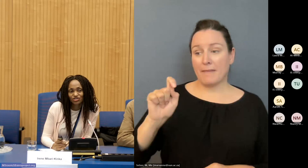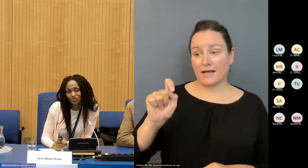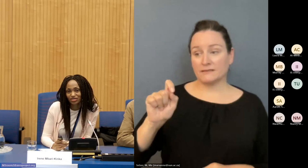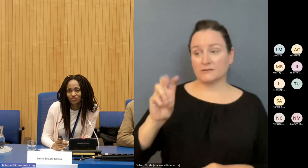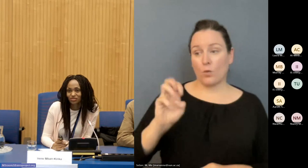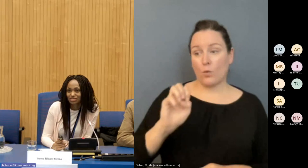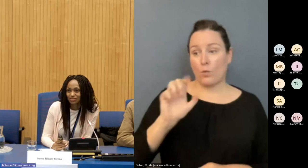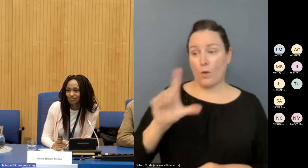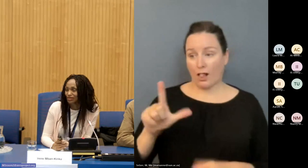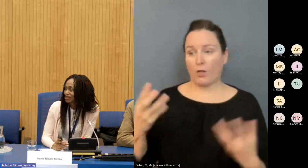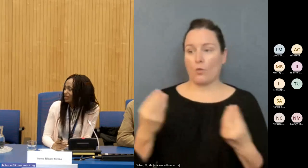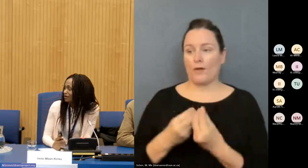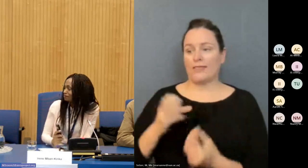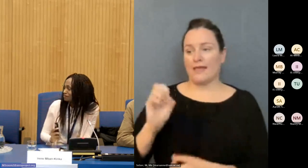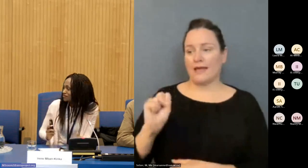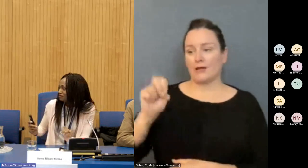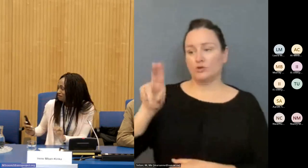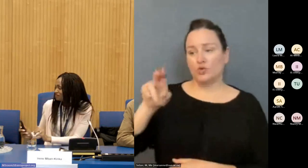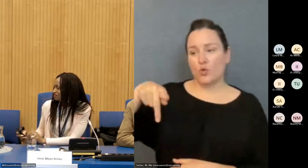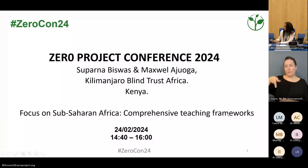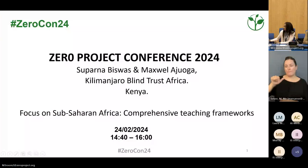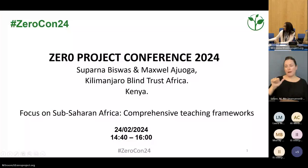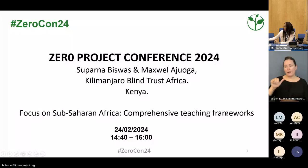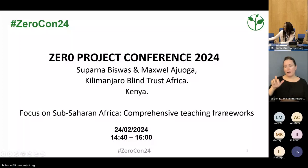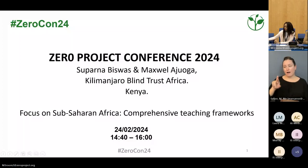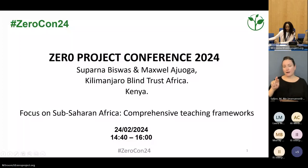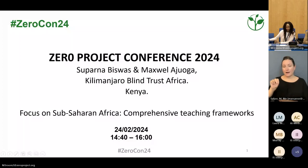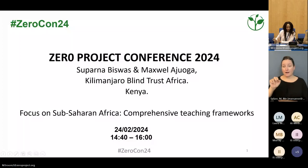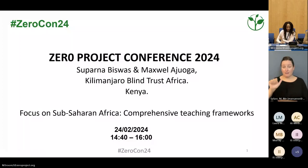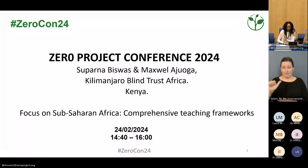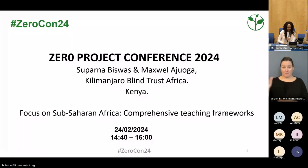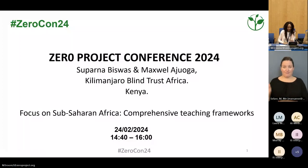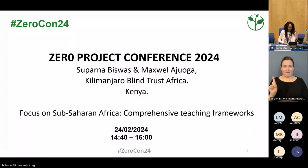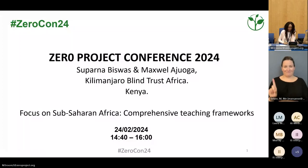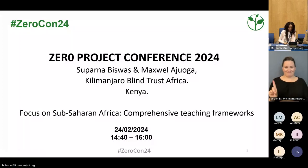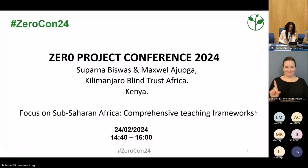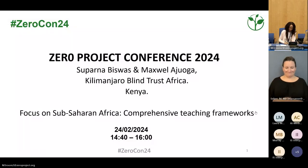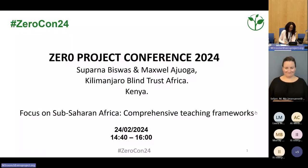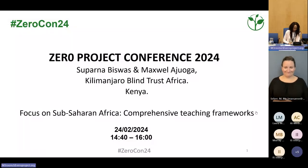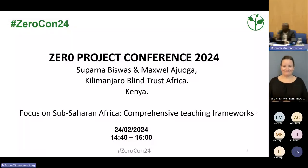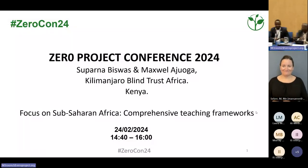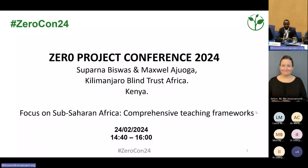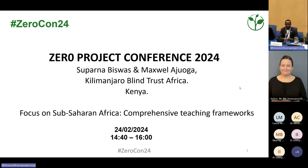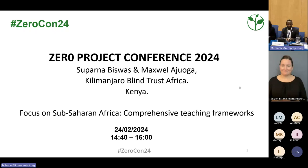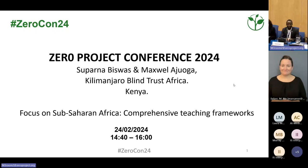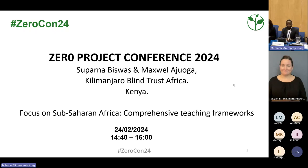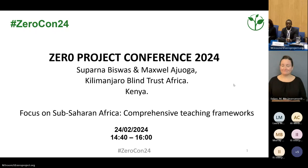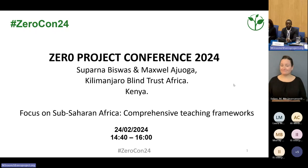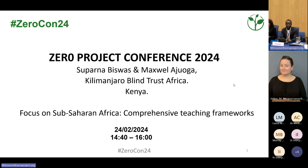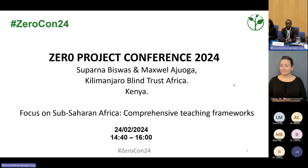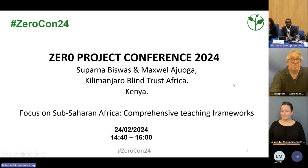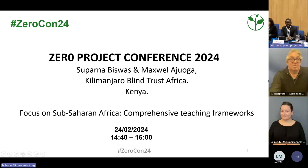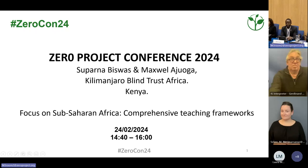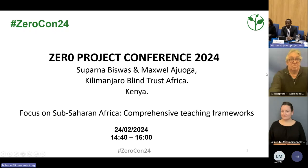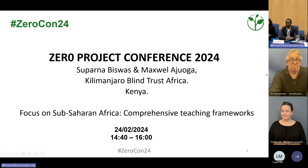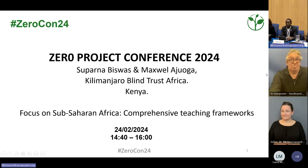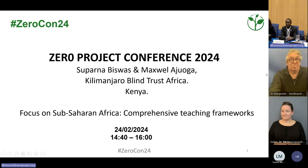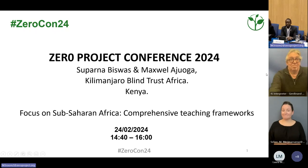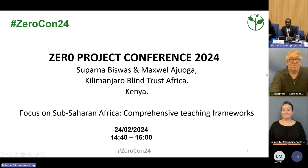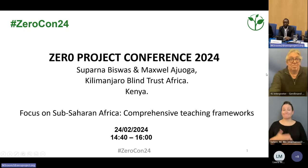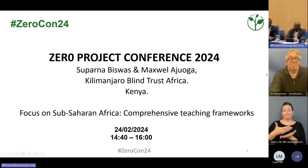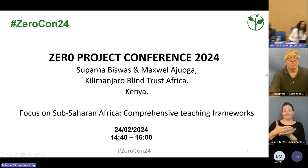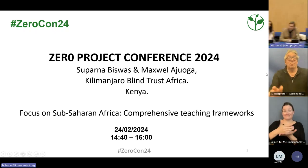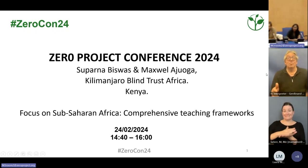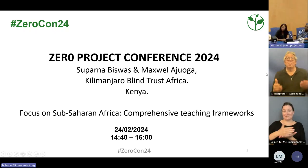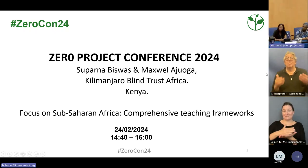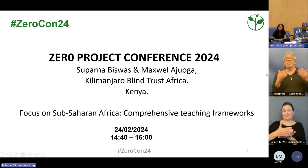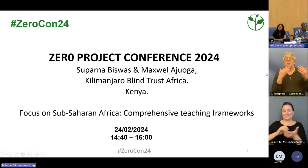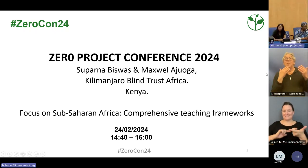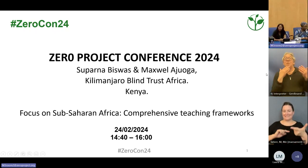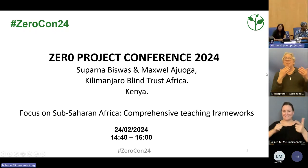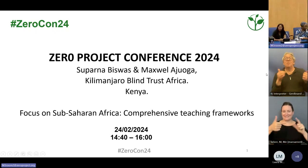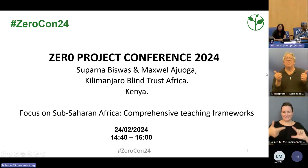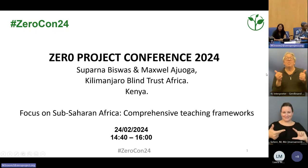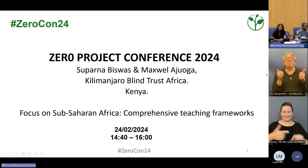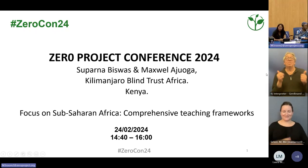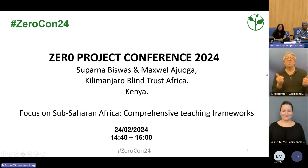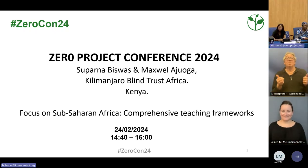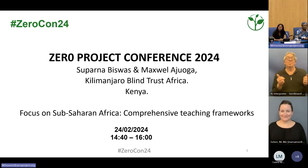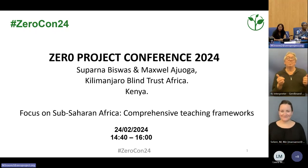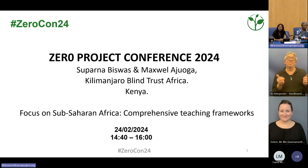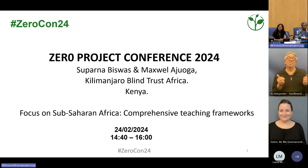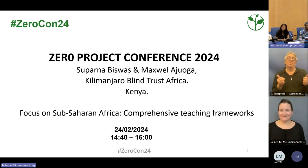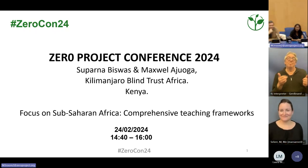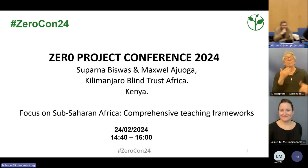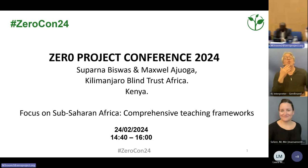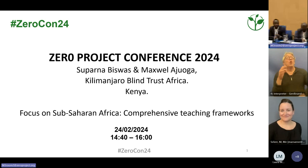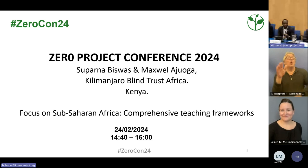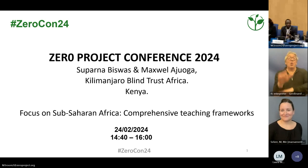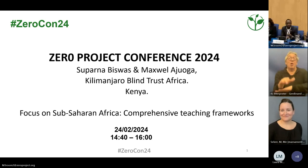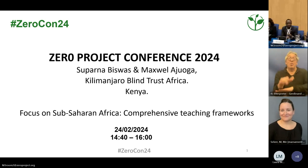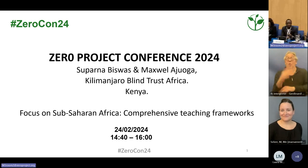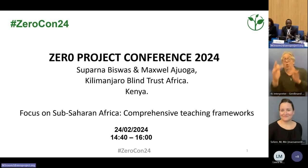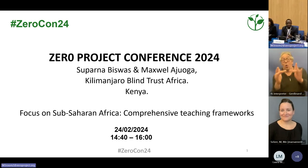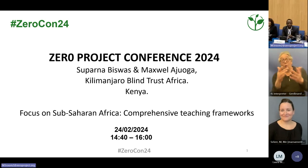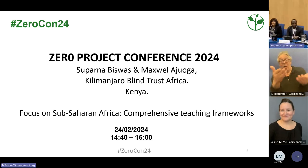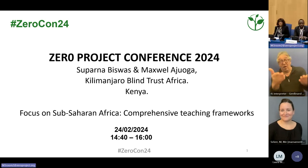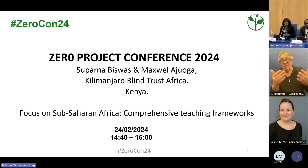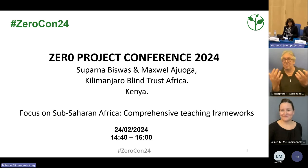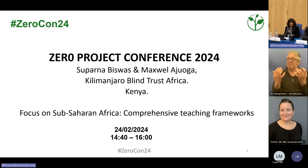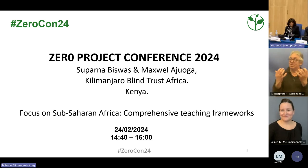Good evening ladies and gentlemen to those here and online. I'm very honoured to be